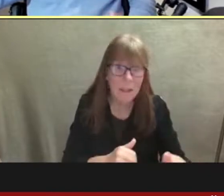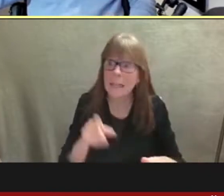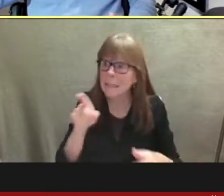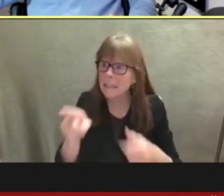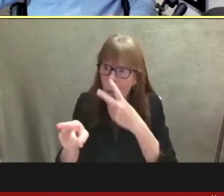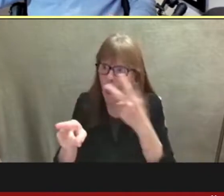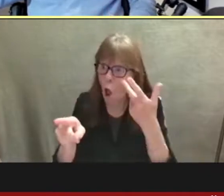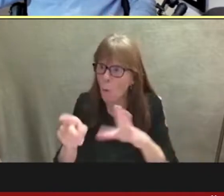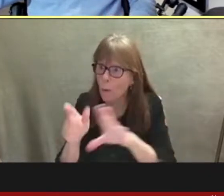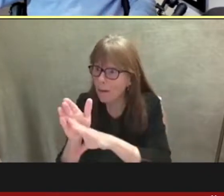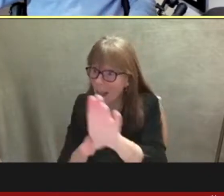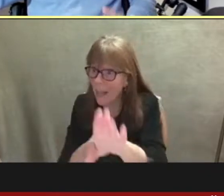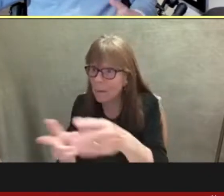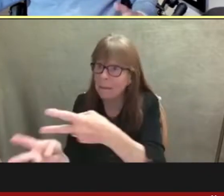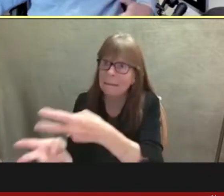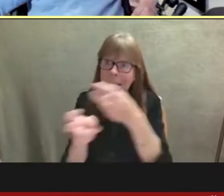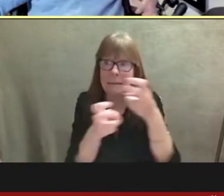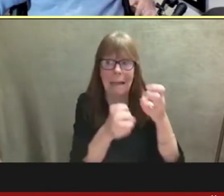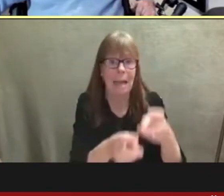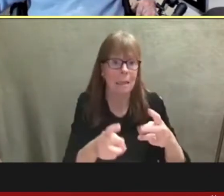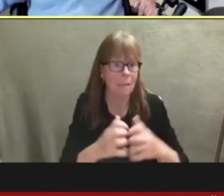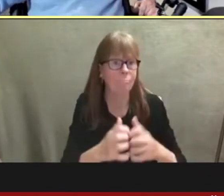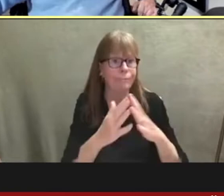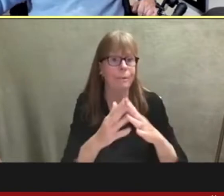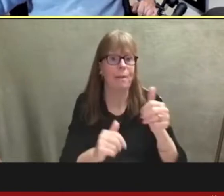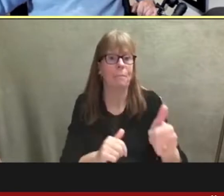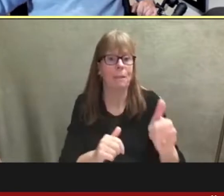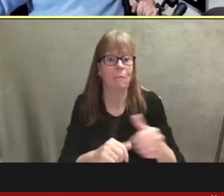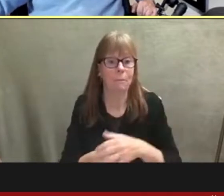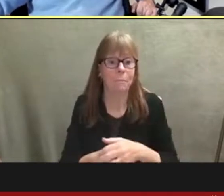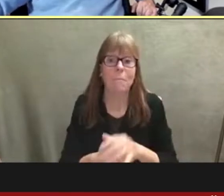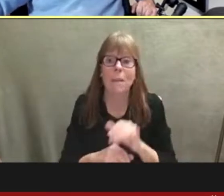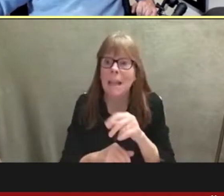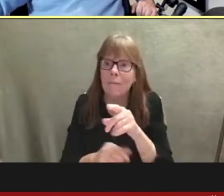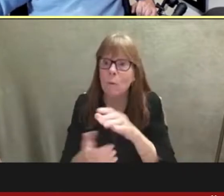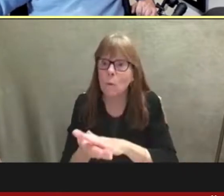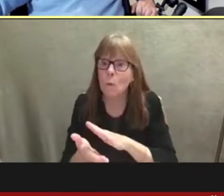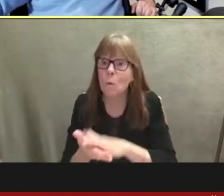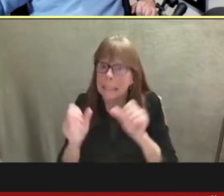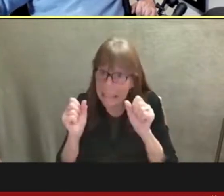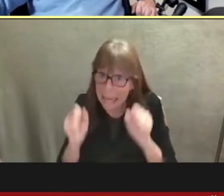and implement it. And for those who do have capacity, we'd like them to address eight specific